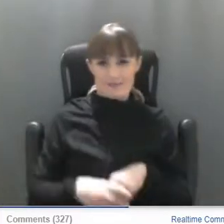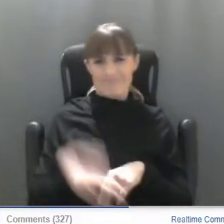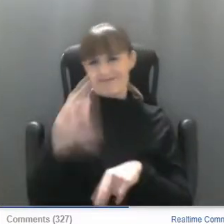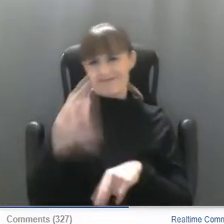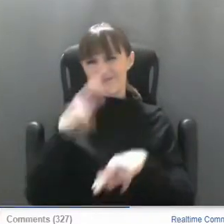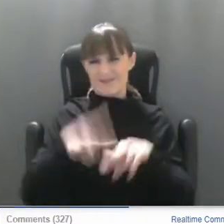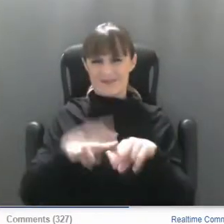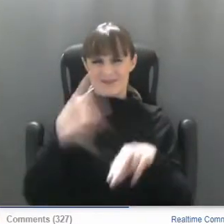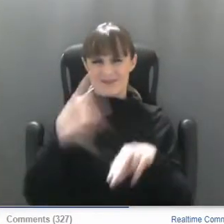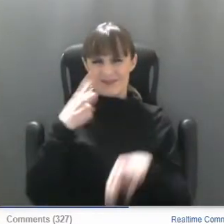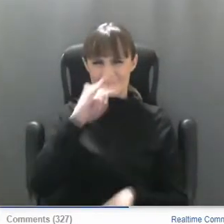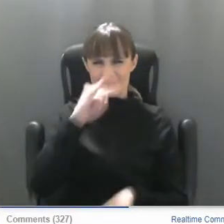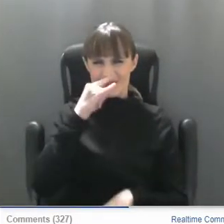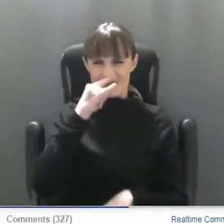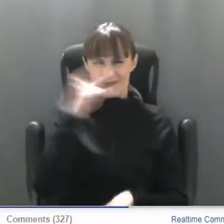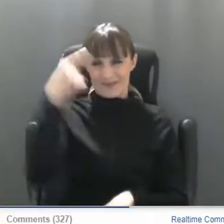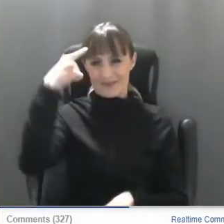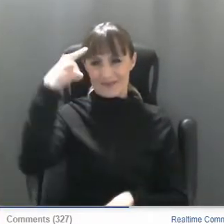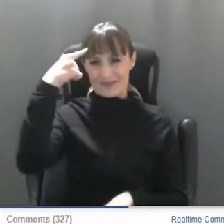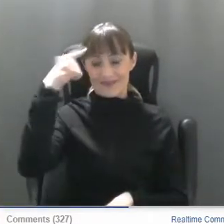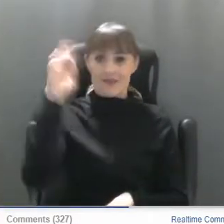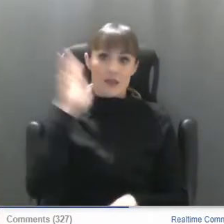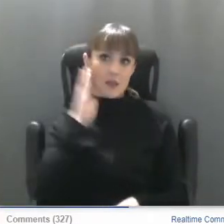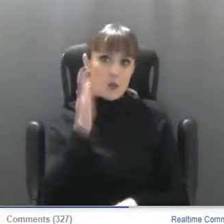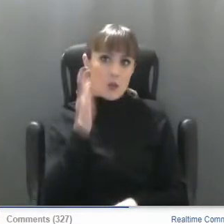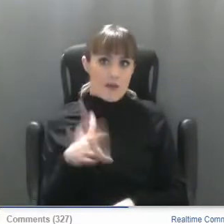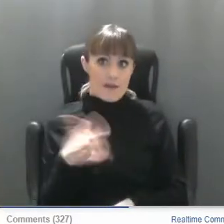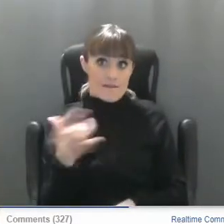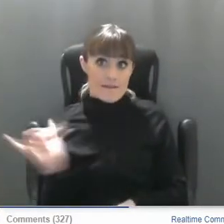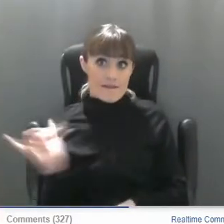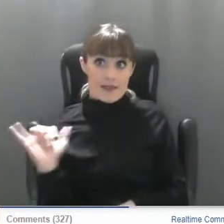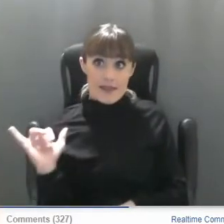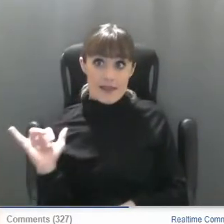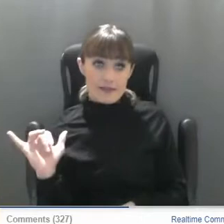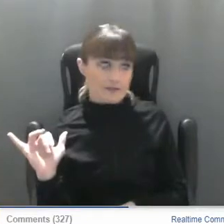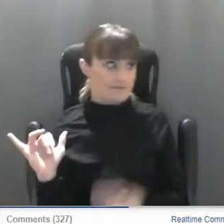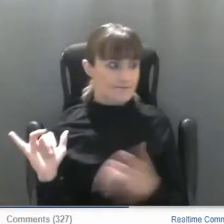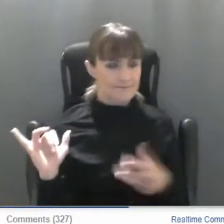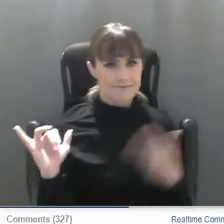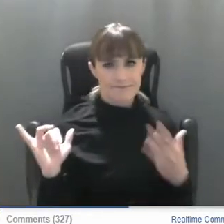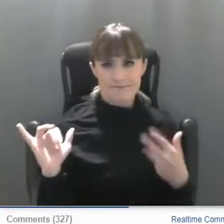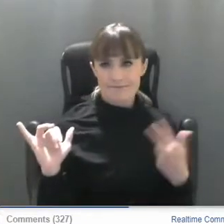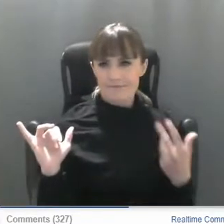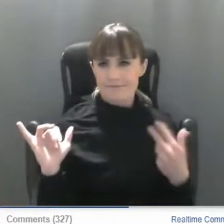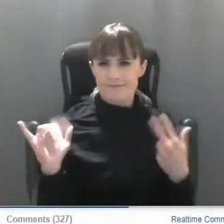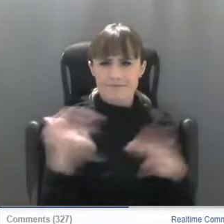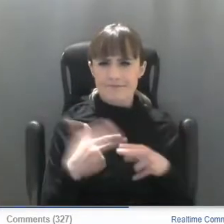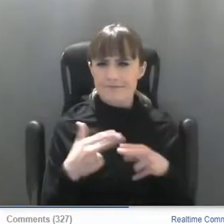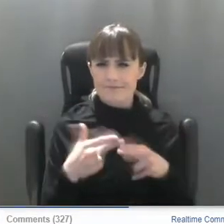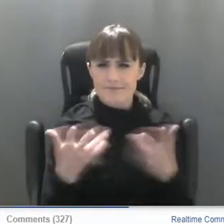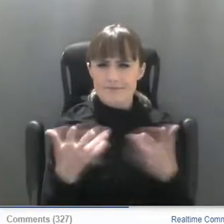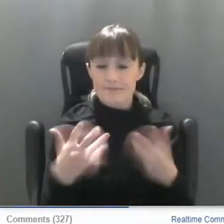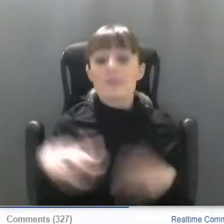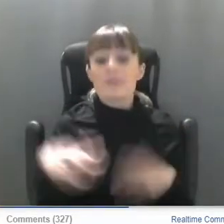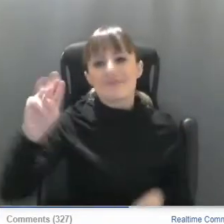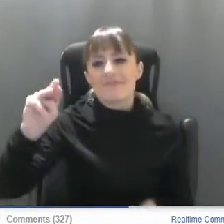like...um... it'll be kind of like a.... what are they called? A maze? That's what they're